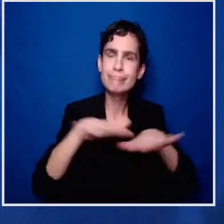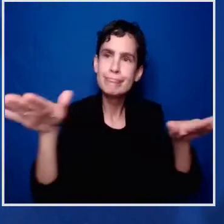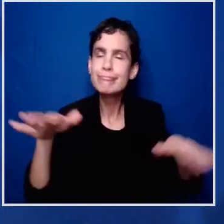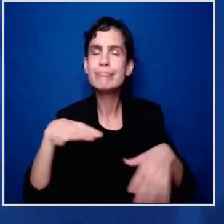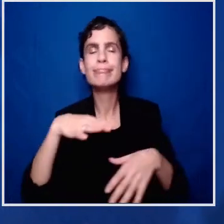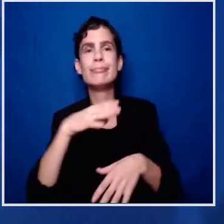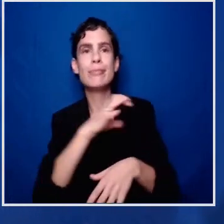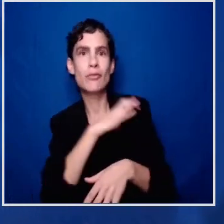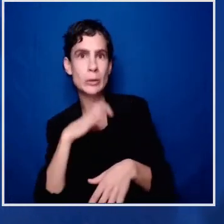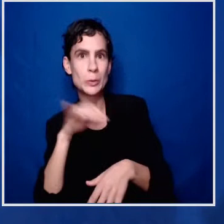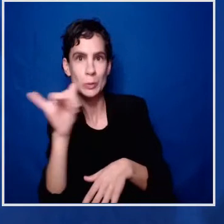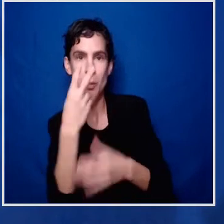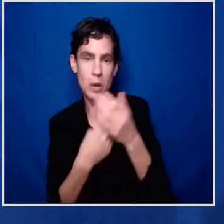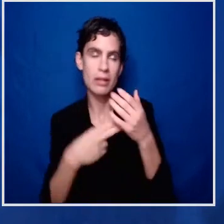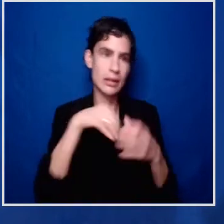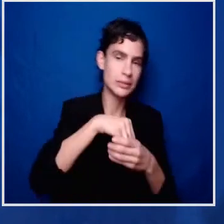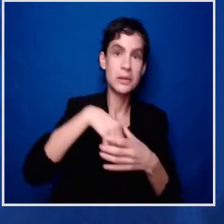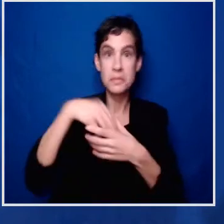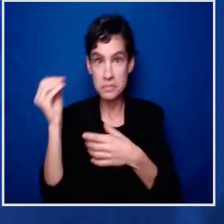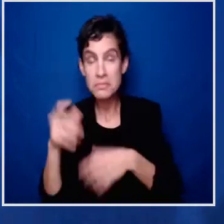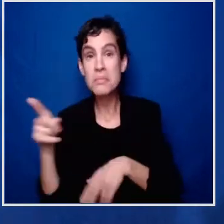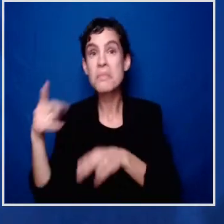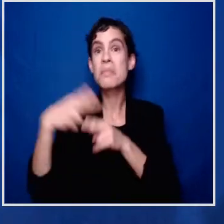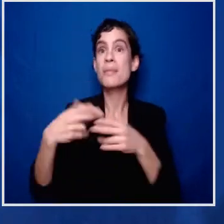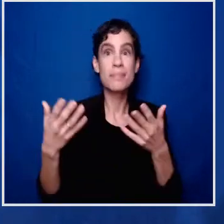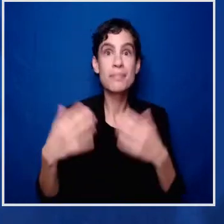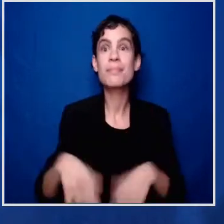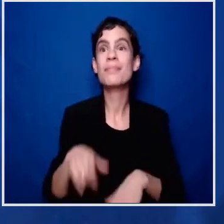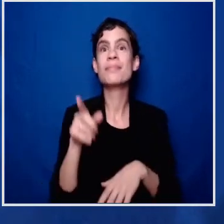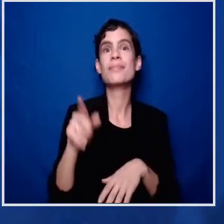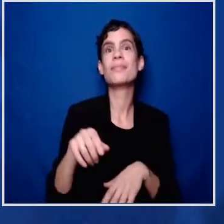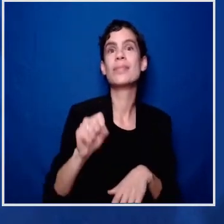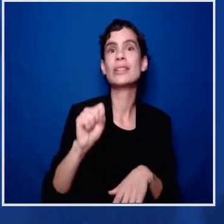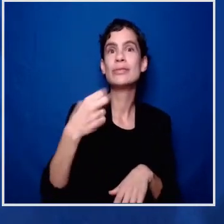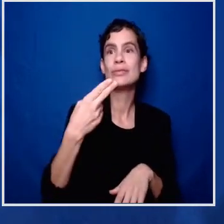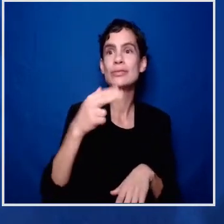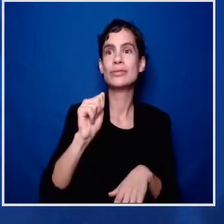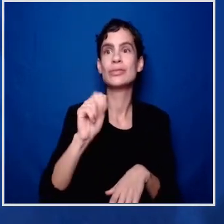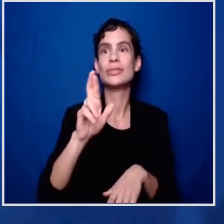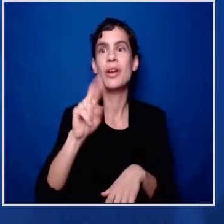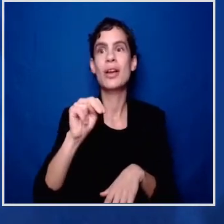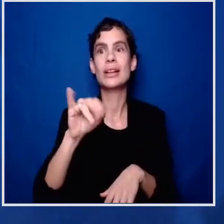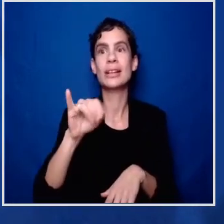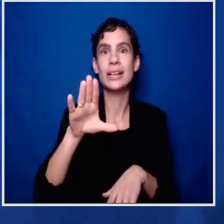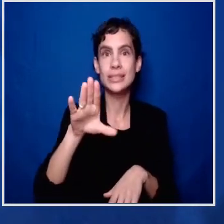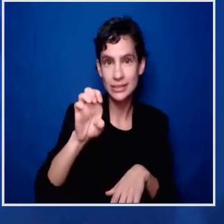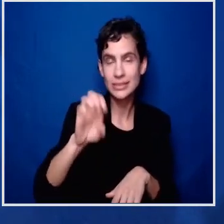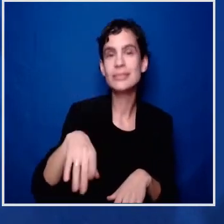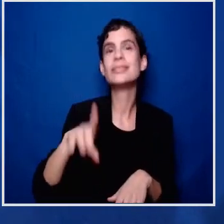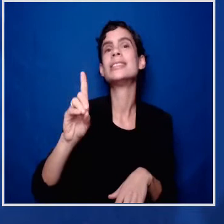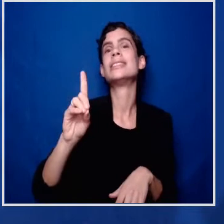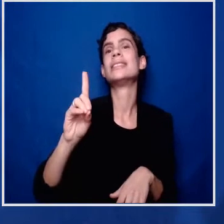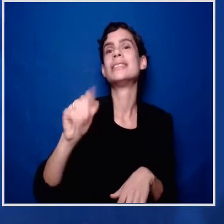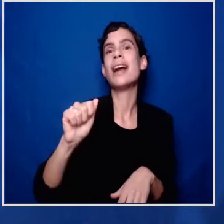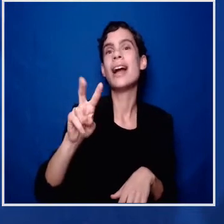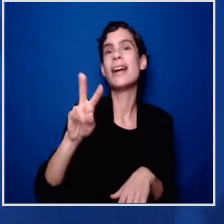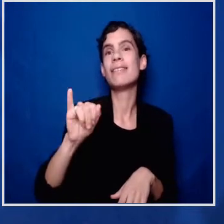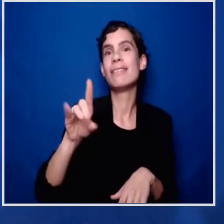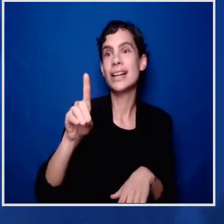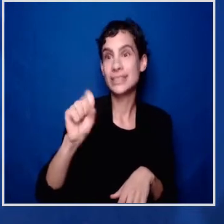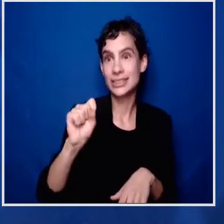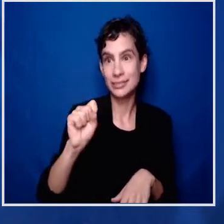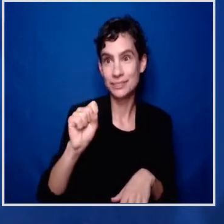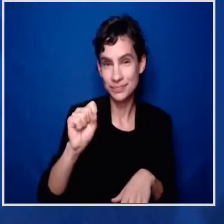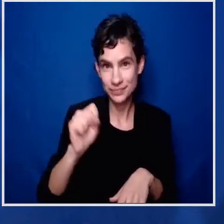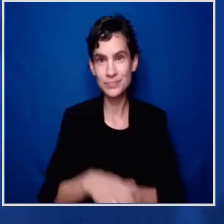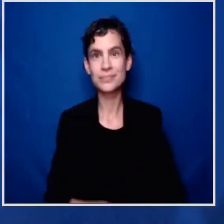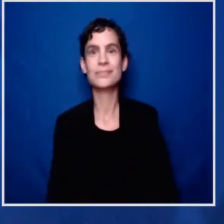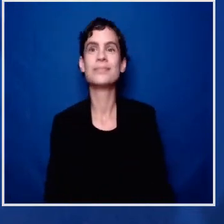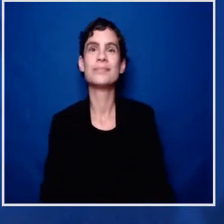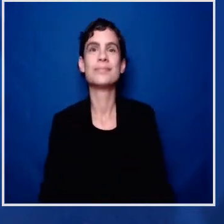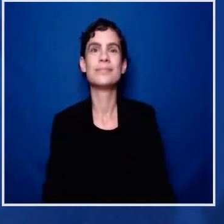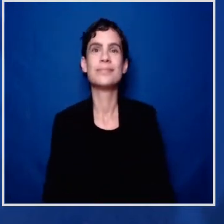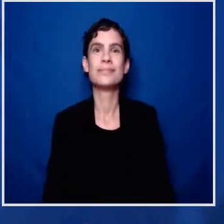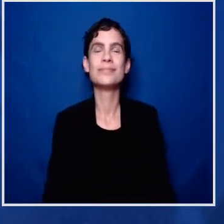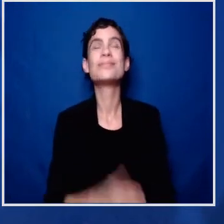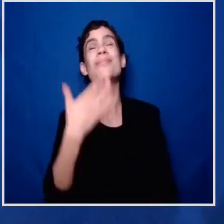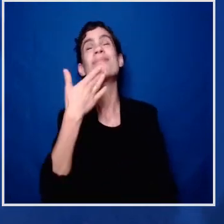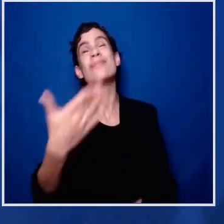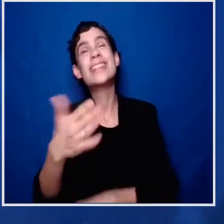PLEASE WELCOME REPRESENTATIVE